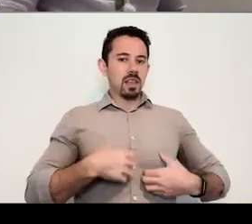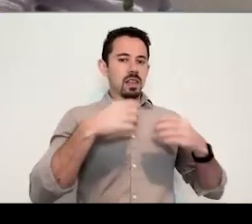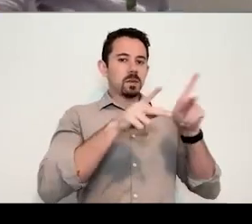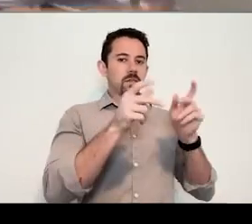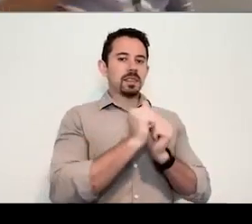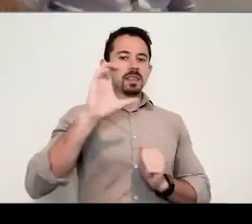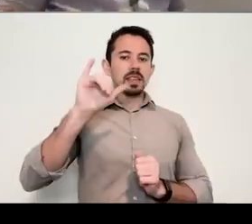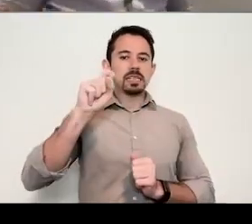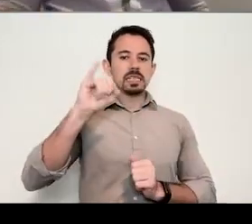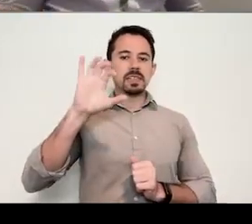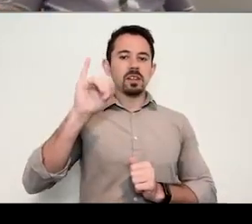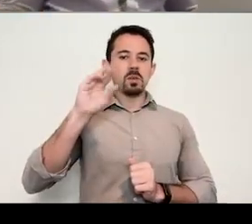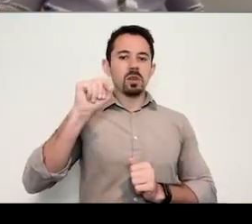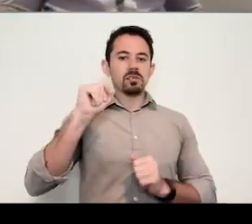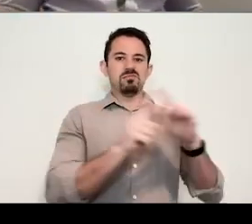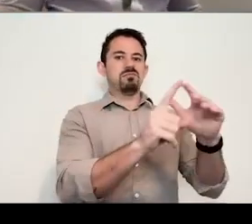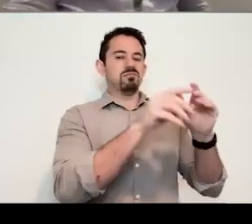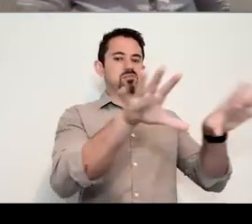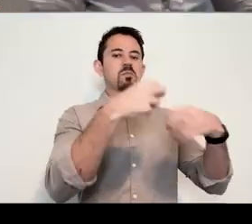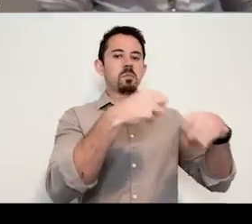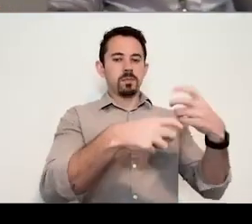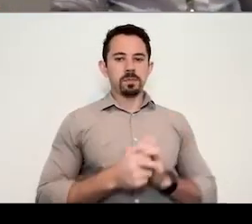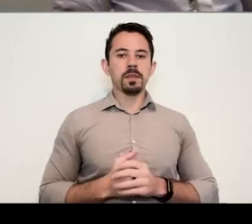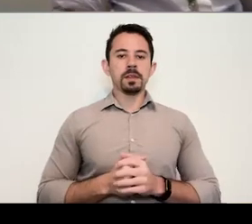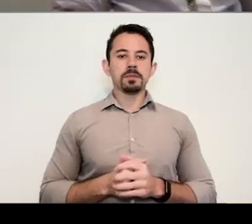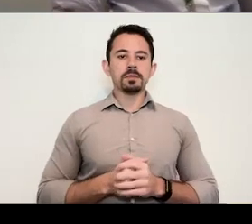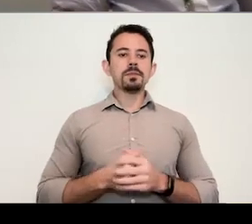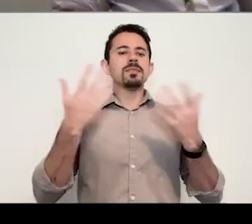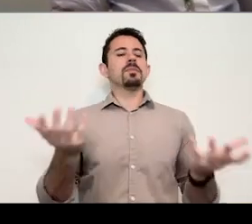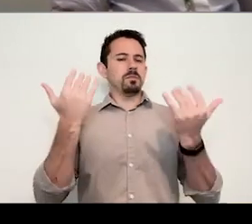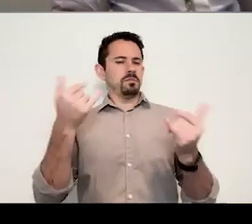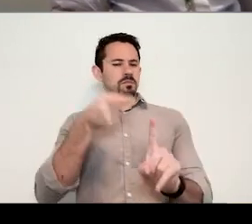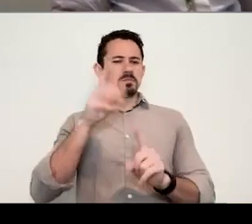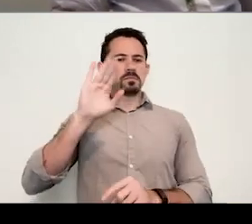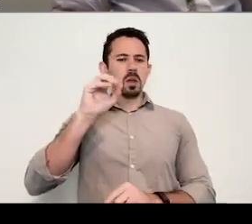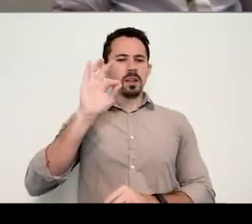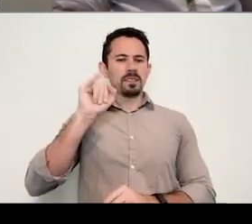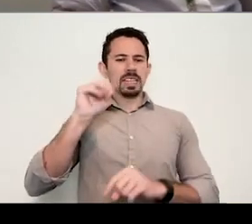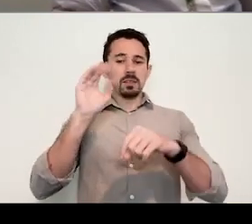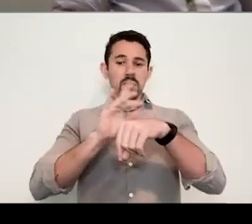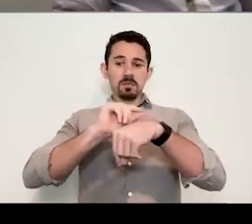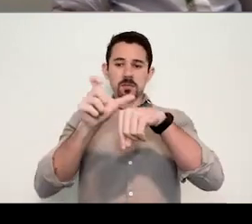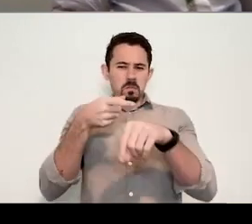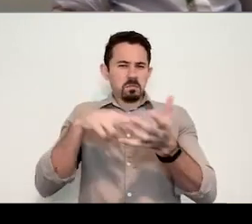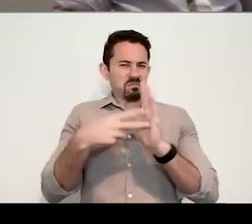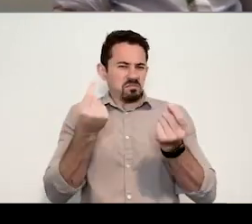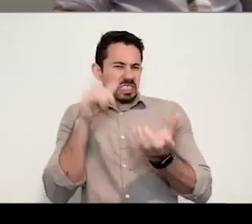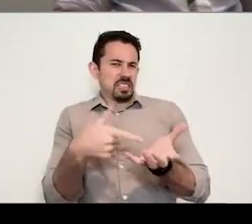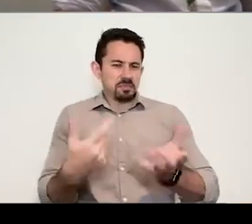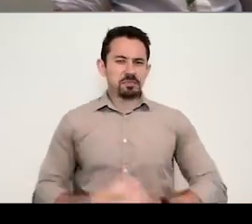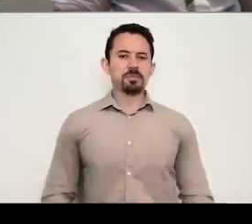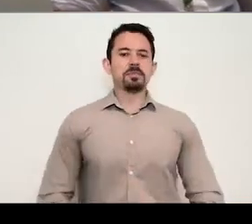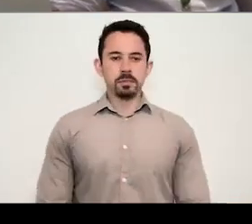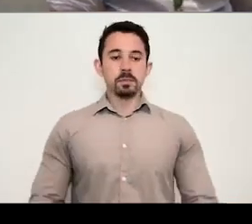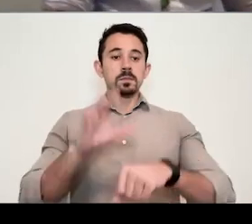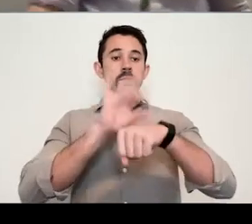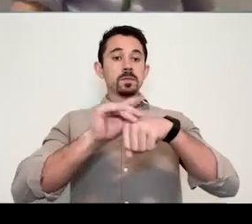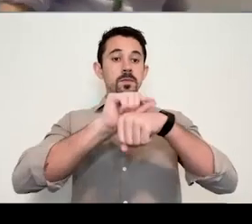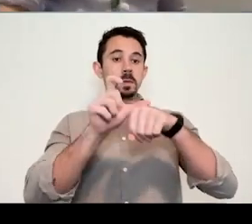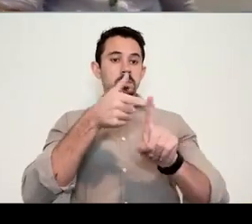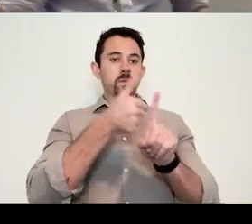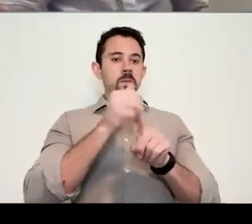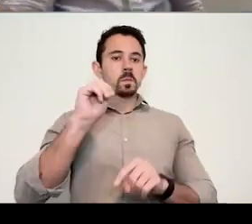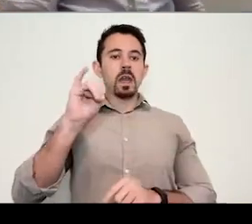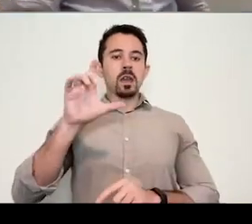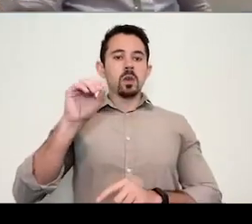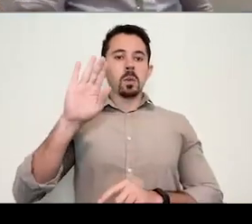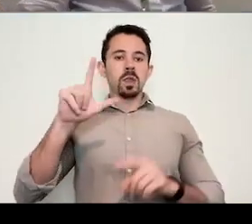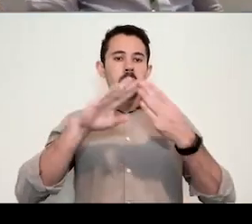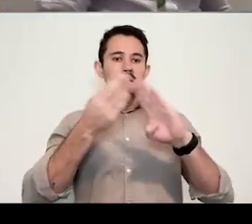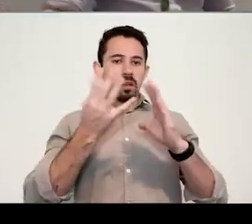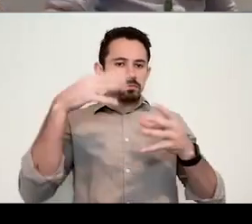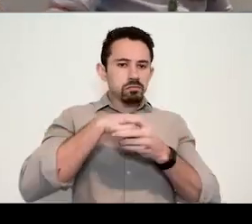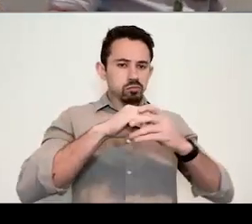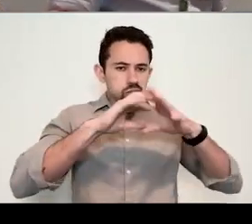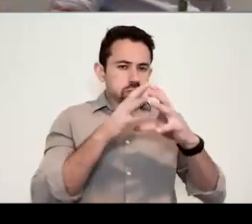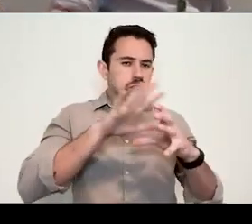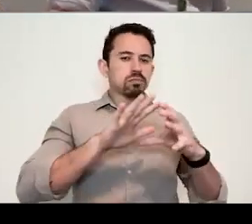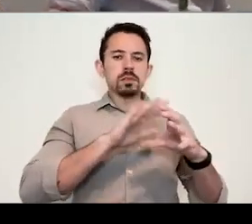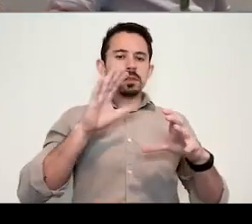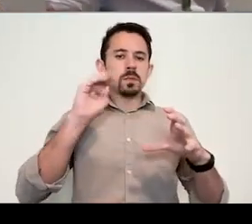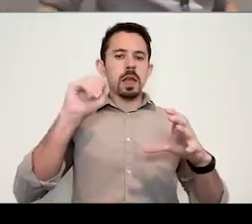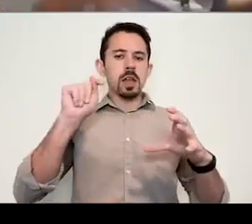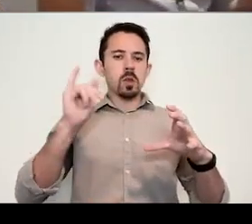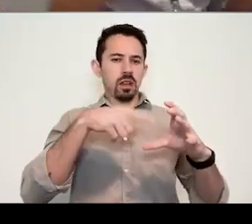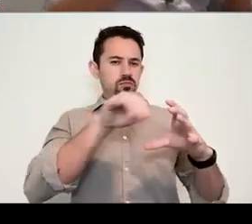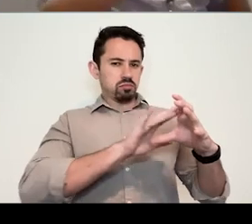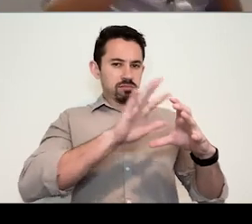So what exactly is a biofilm? Biofilms are microbial communities encased in a self-produced